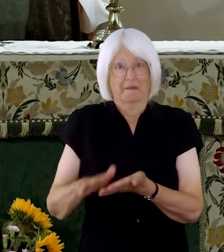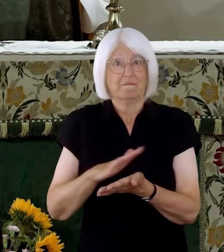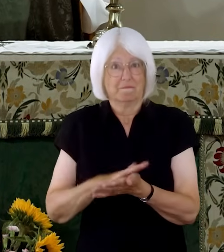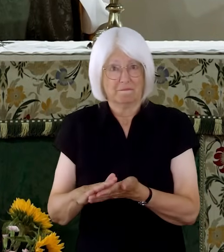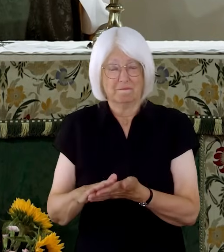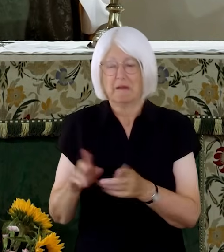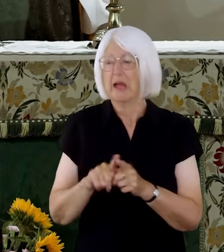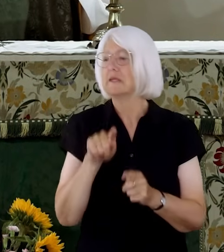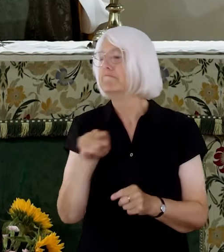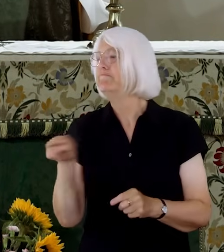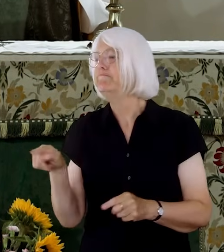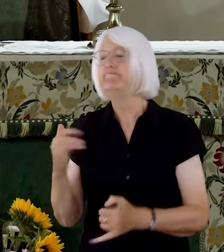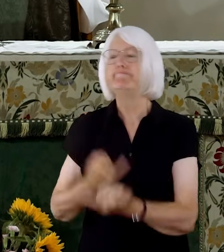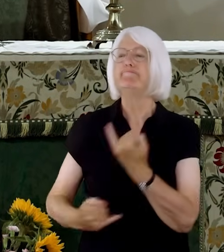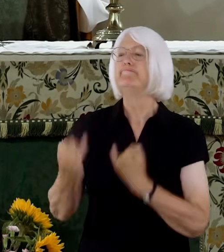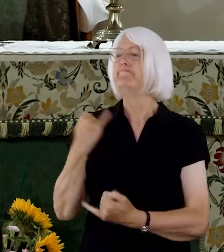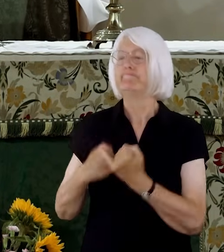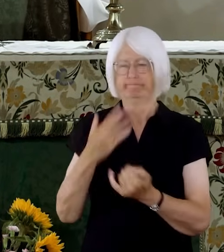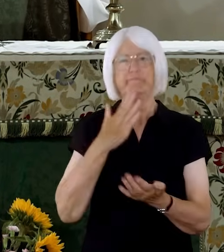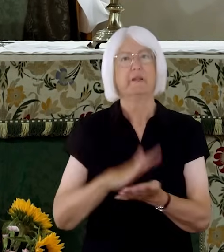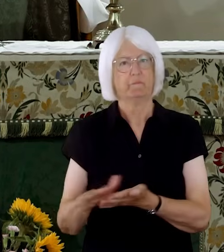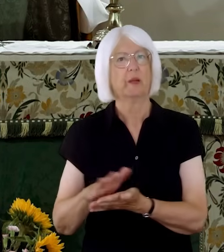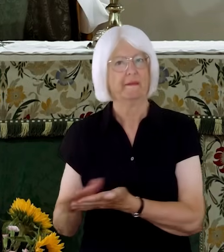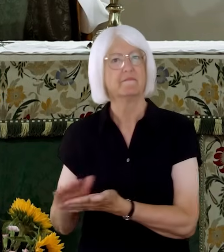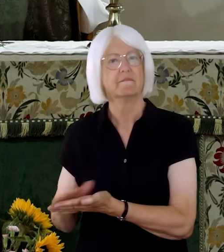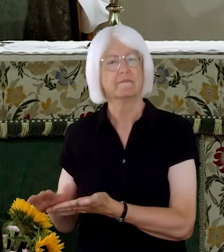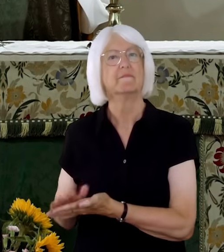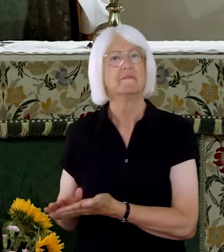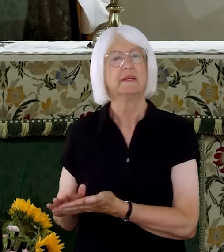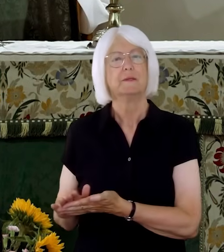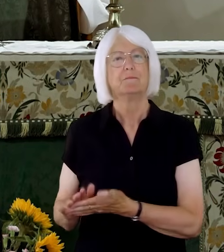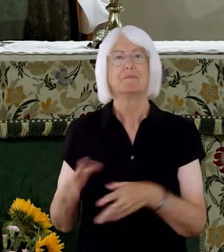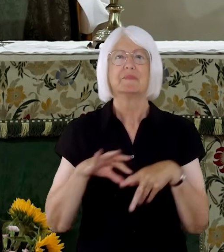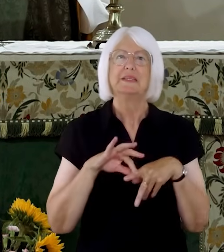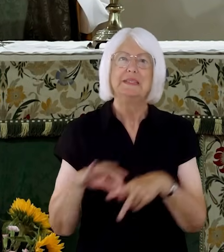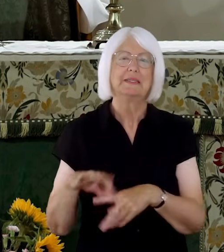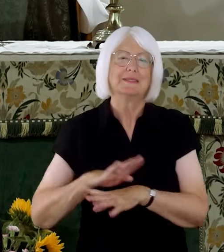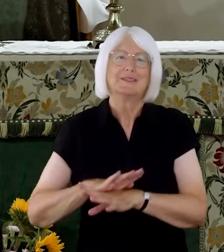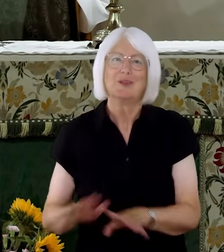and forgive us our trespasses as we forgive those who trespass against us